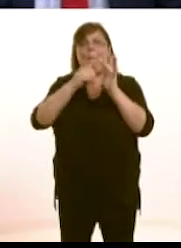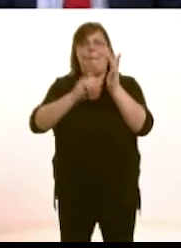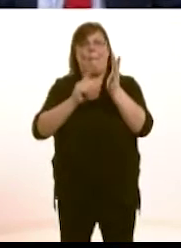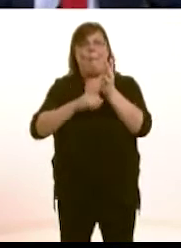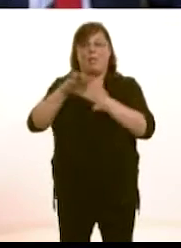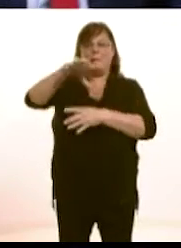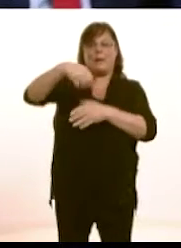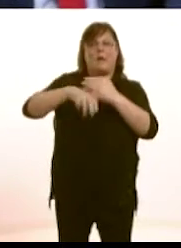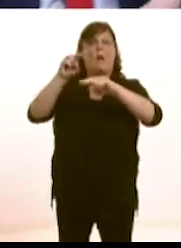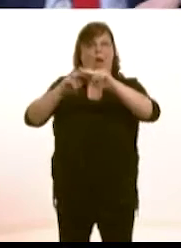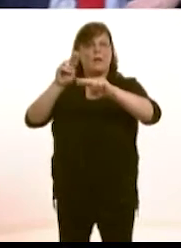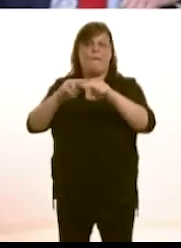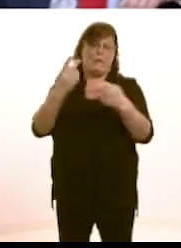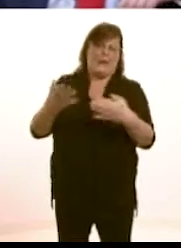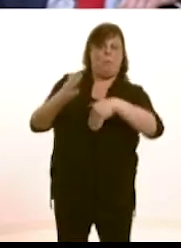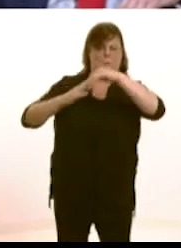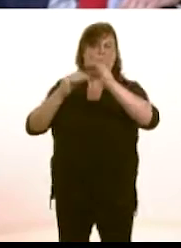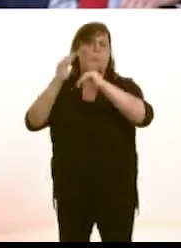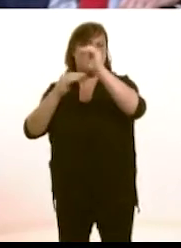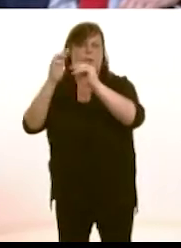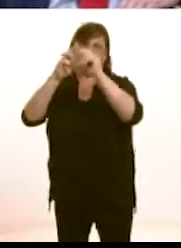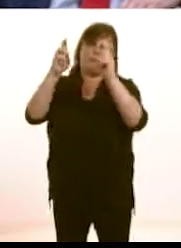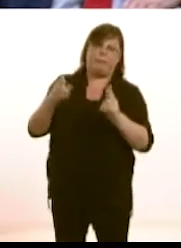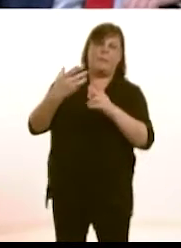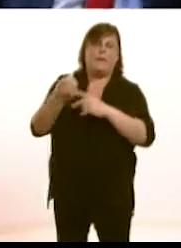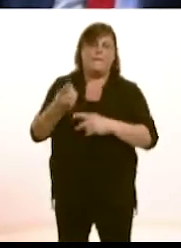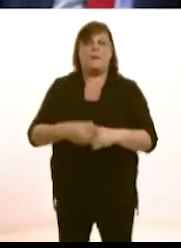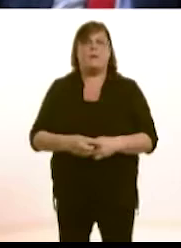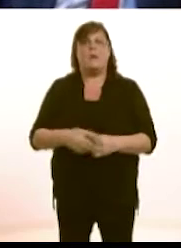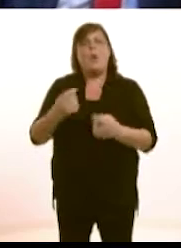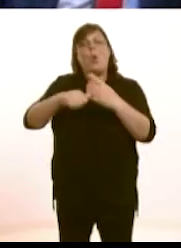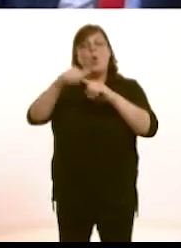The Member is right to point out that we do have a legacy where, in the days when environmental